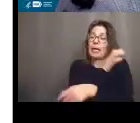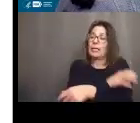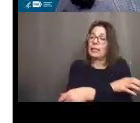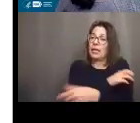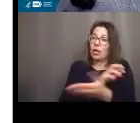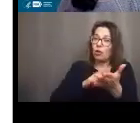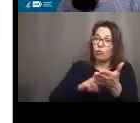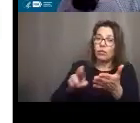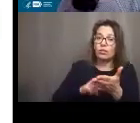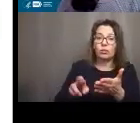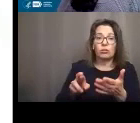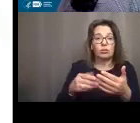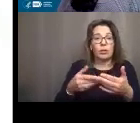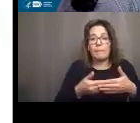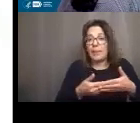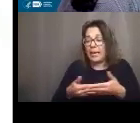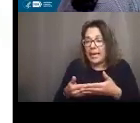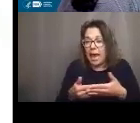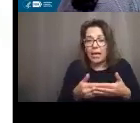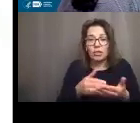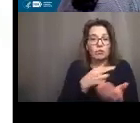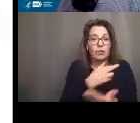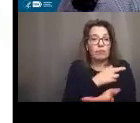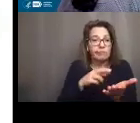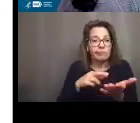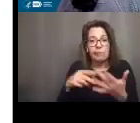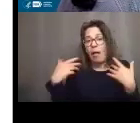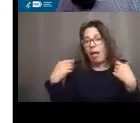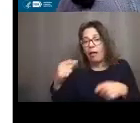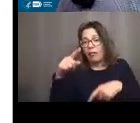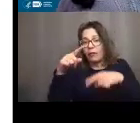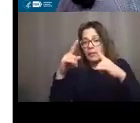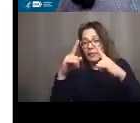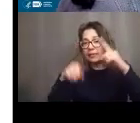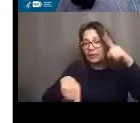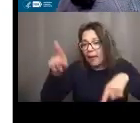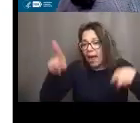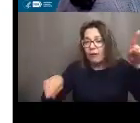So the Common Fund was created to spur scientific leaps